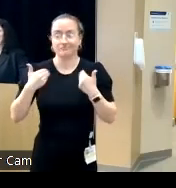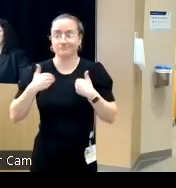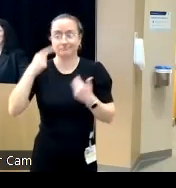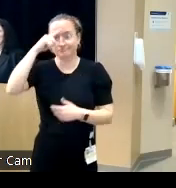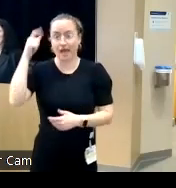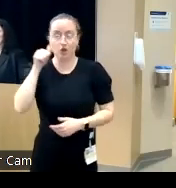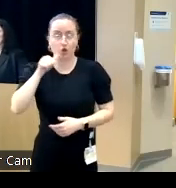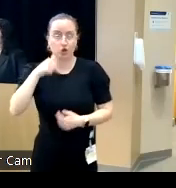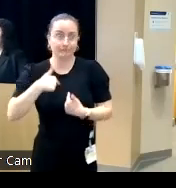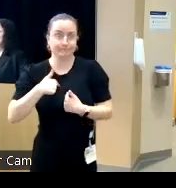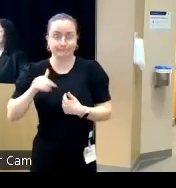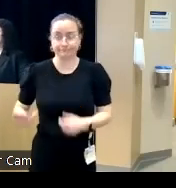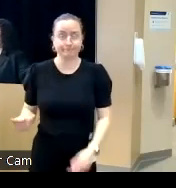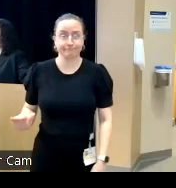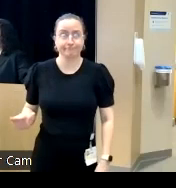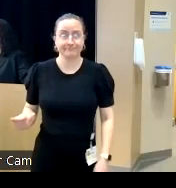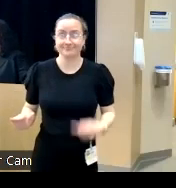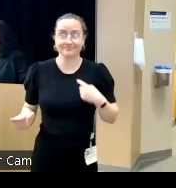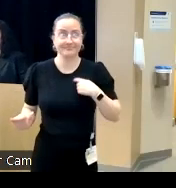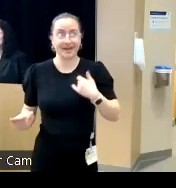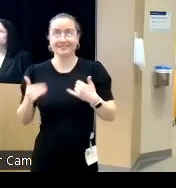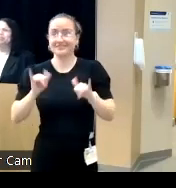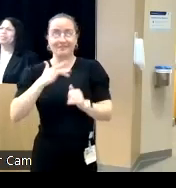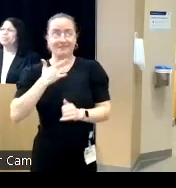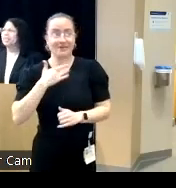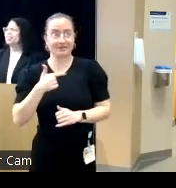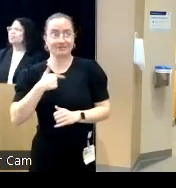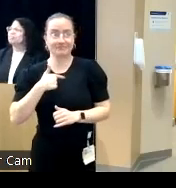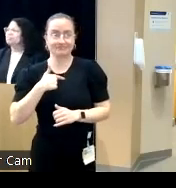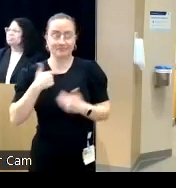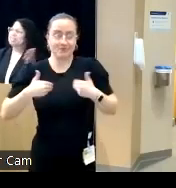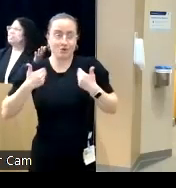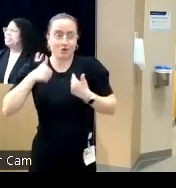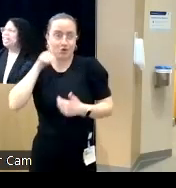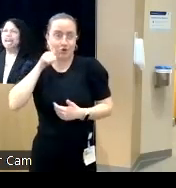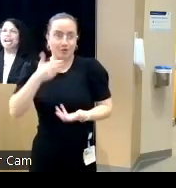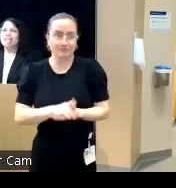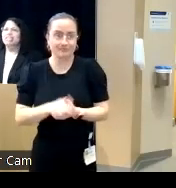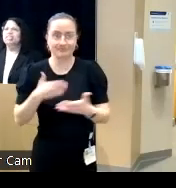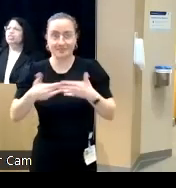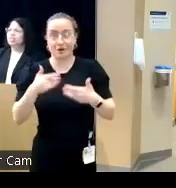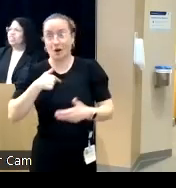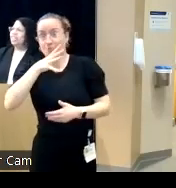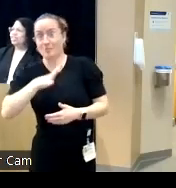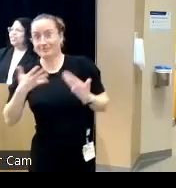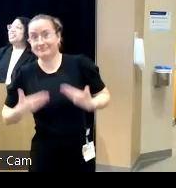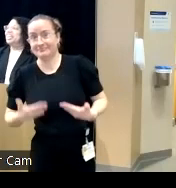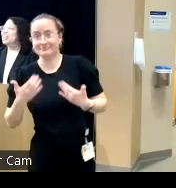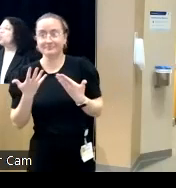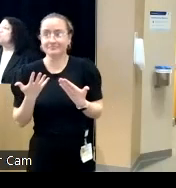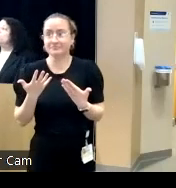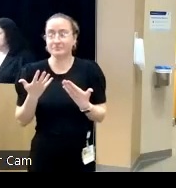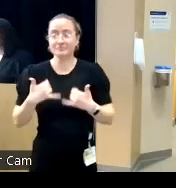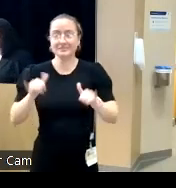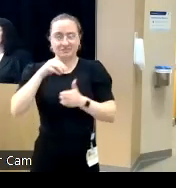and in many ways I still am um this fight what you see which I think is a good thing but